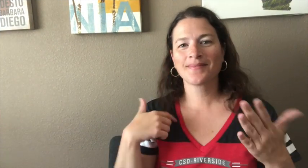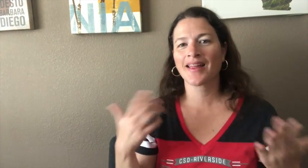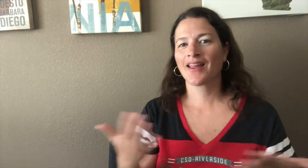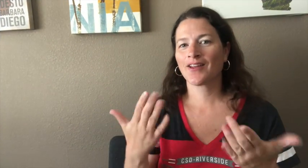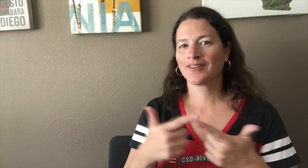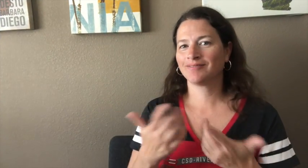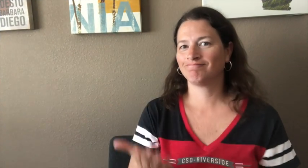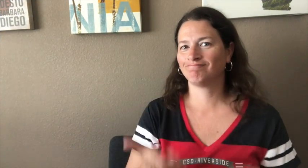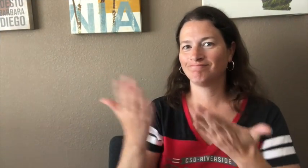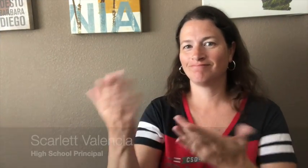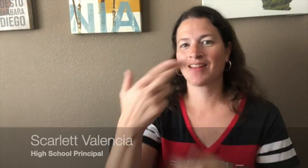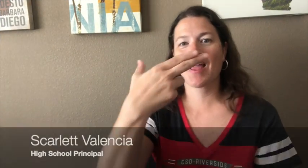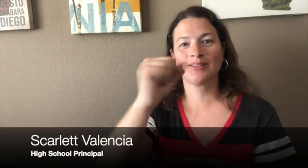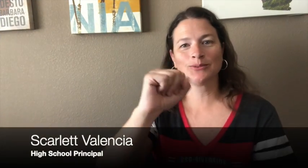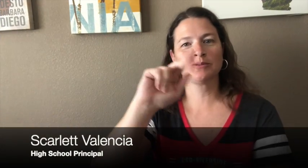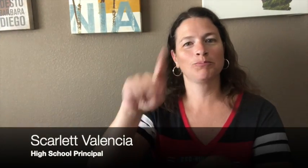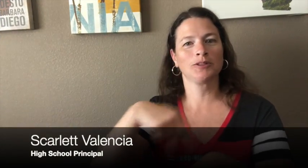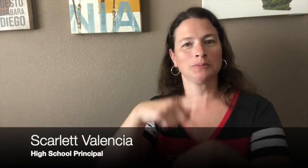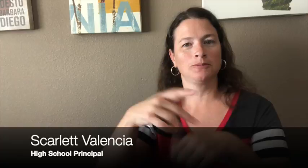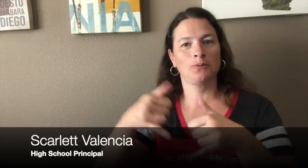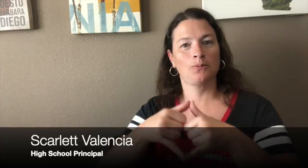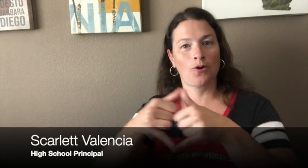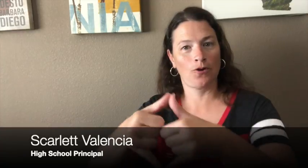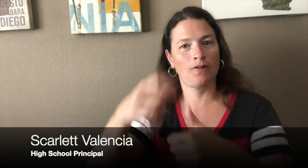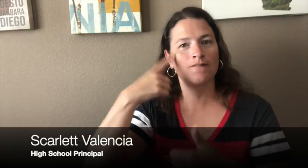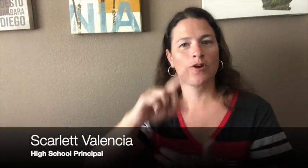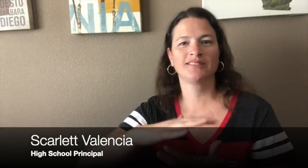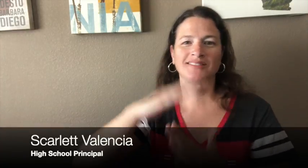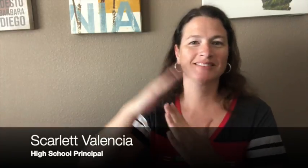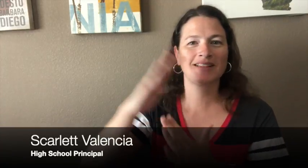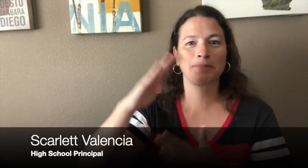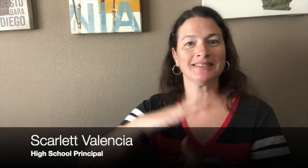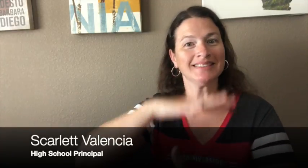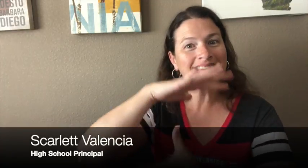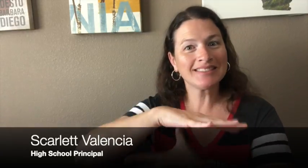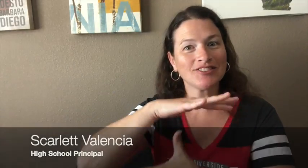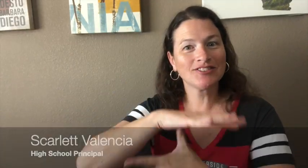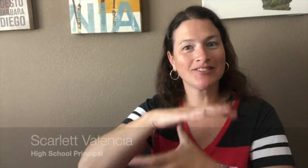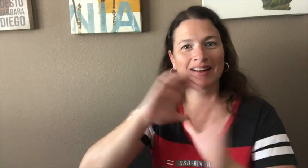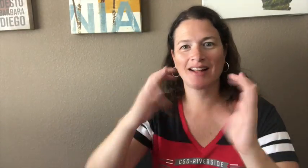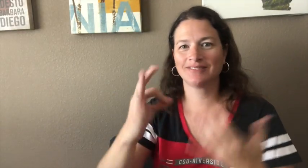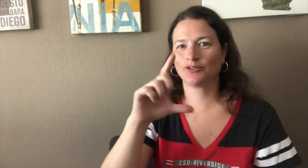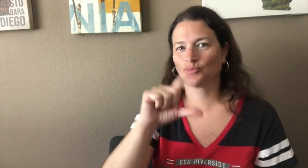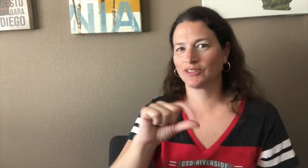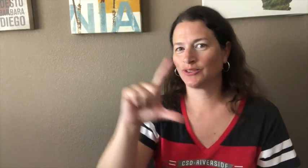Hi here I am presenting our high school principals award to our